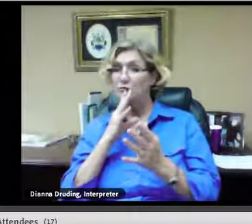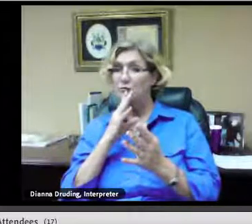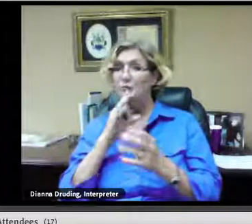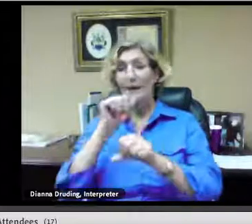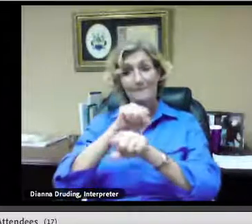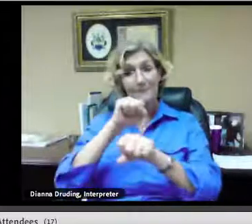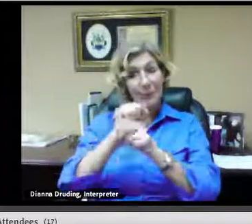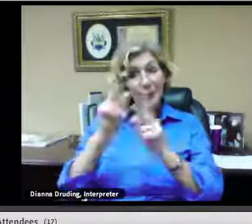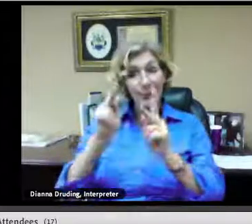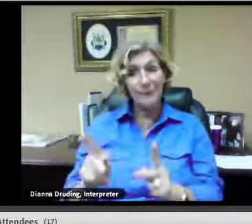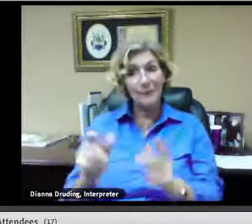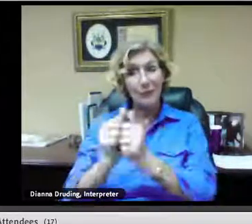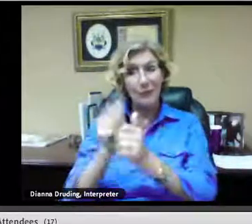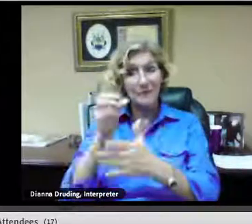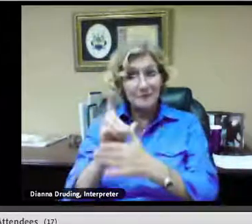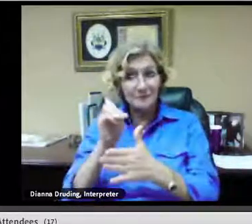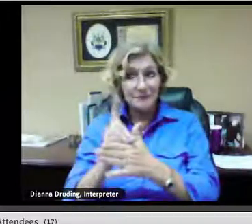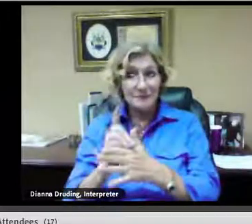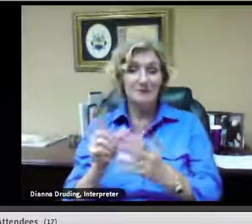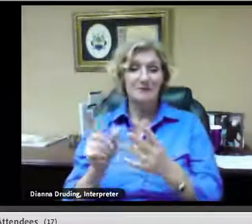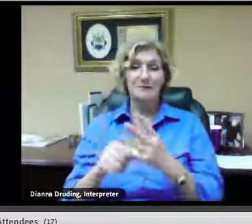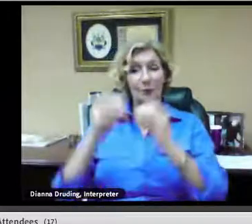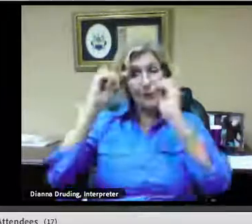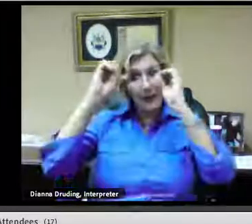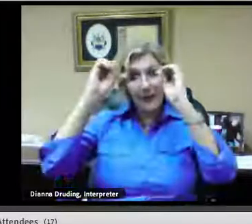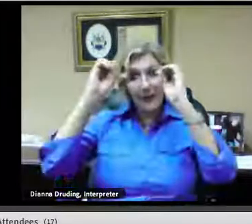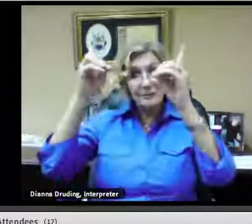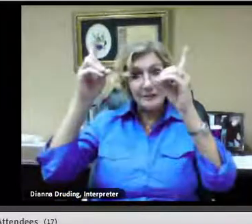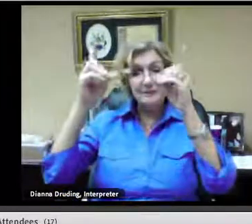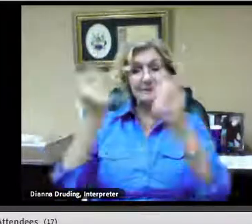a little bit, you know, transportation. It just gives you a lot of different areas